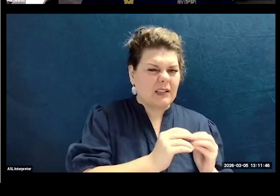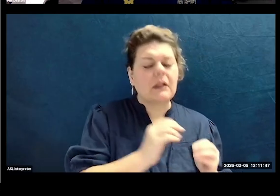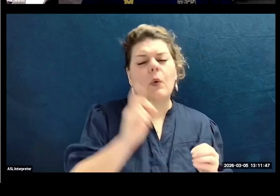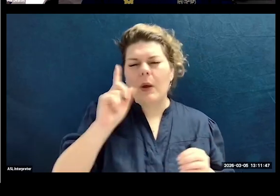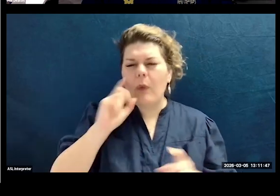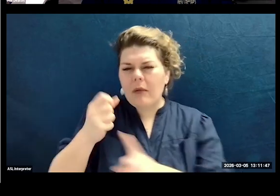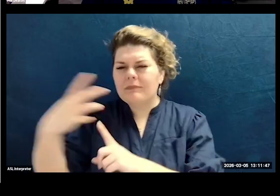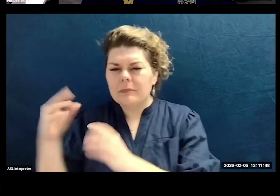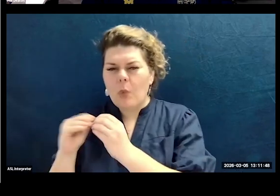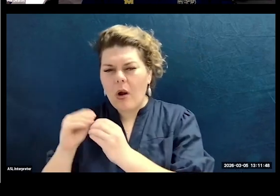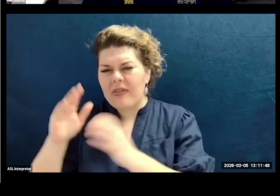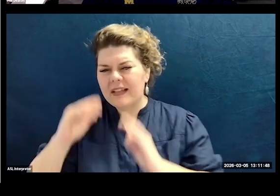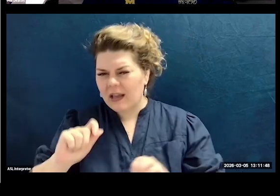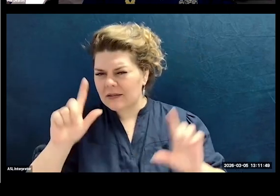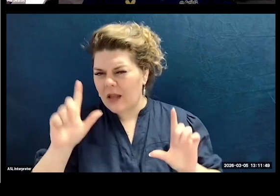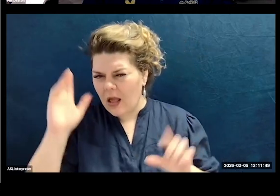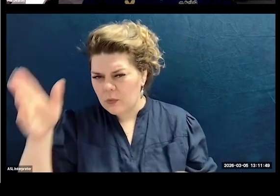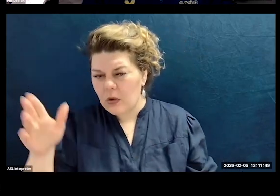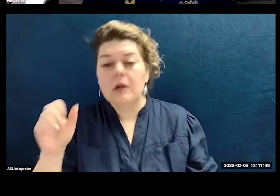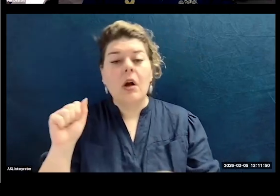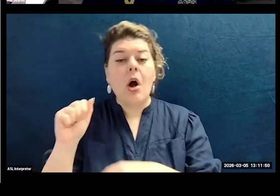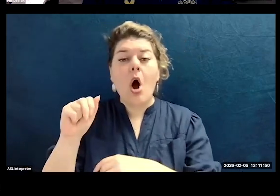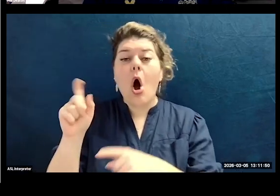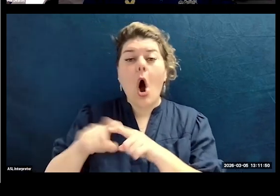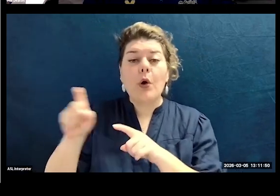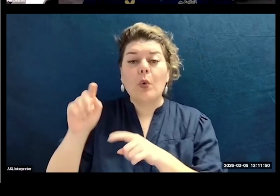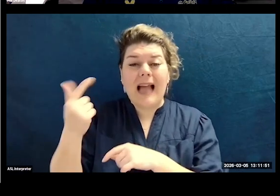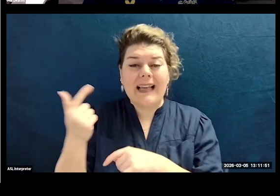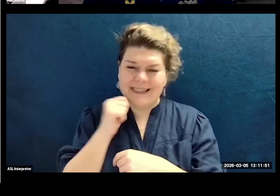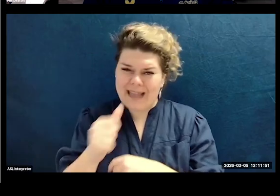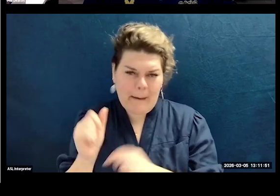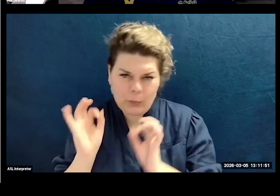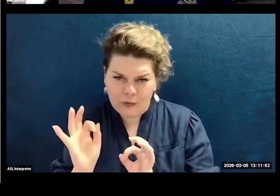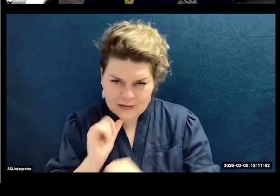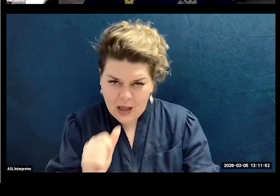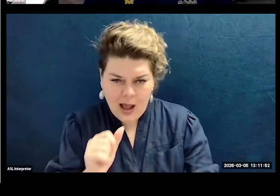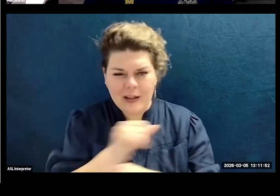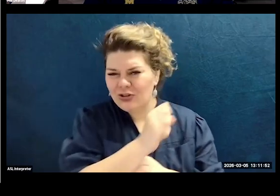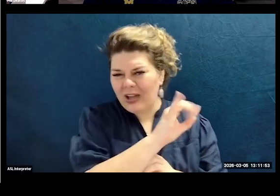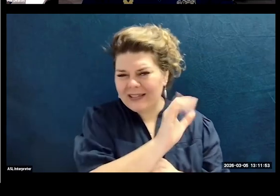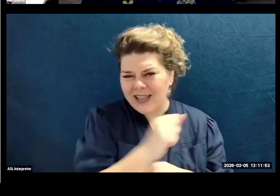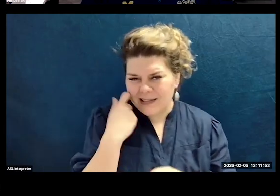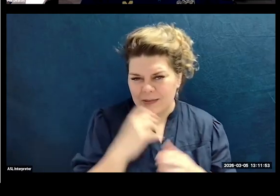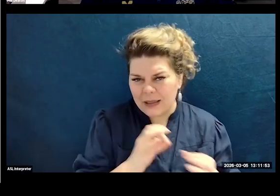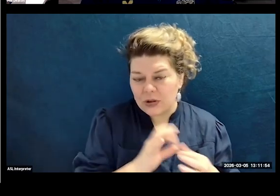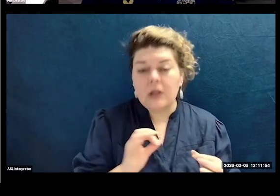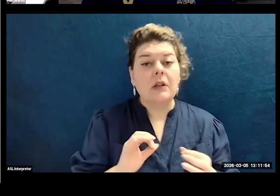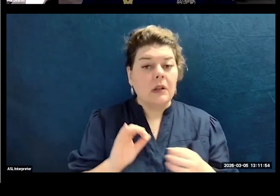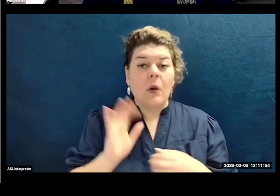in the next slide because auto-tagging is imperfect, as Jessica just said. It's a good way to create some tags in your document,